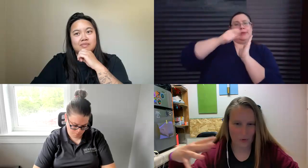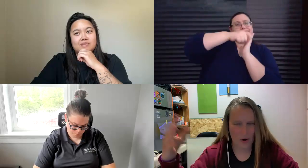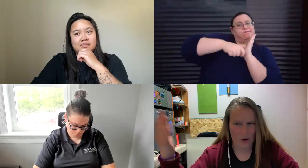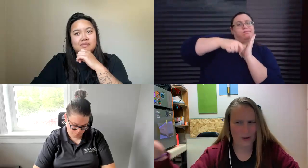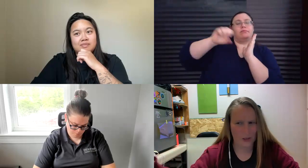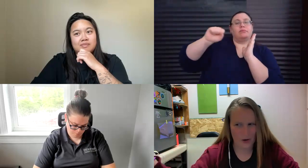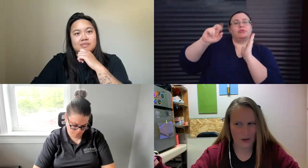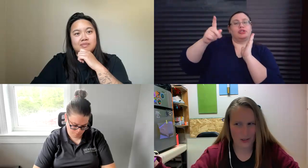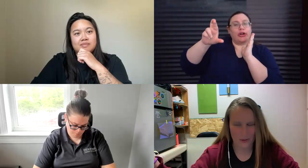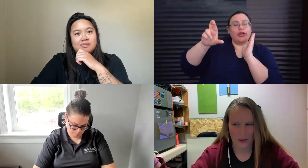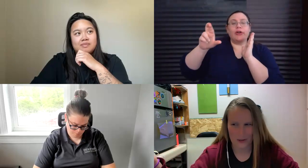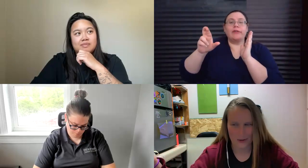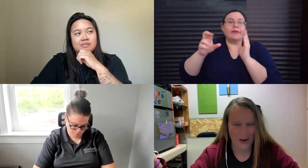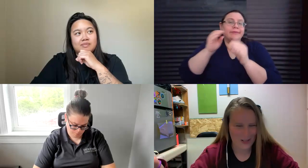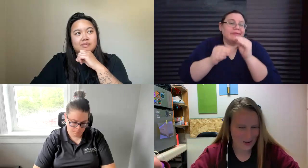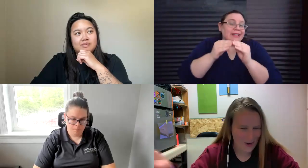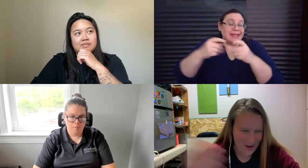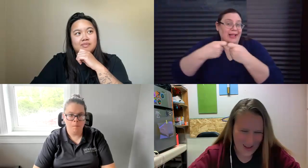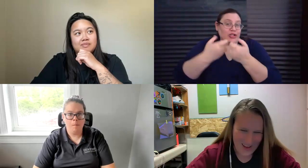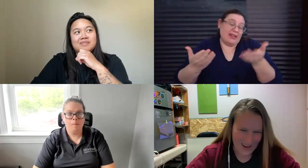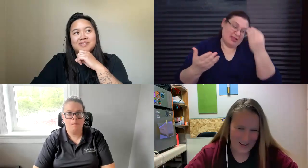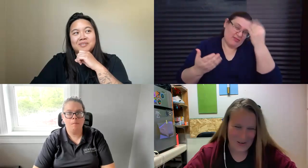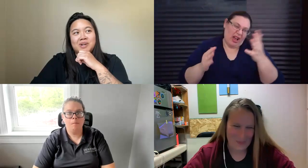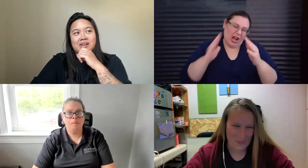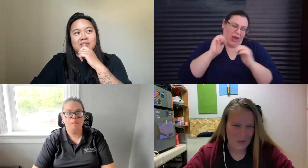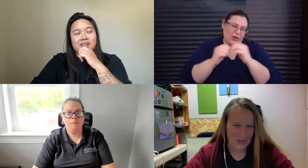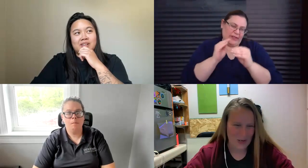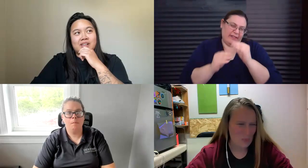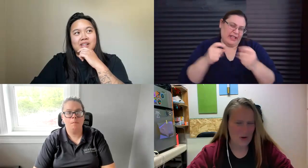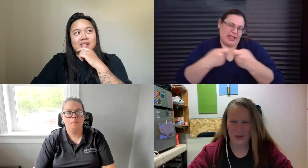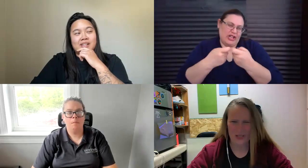repairing electronics which I also know how to do. Oh, perfect.